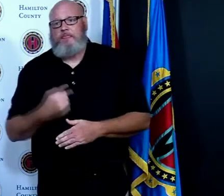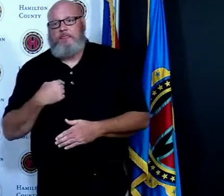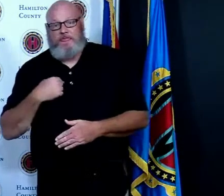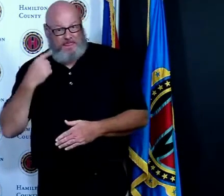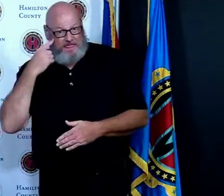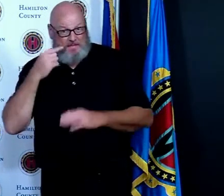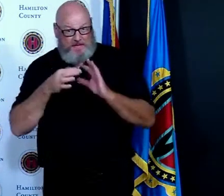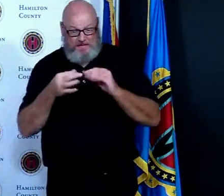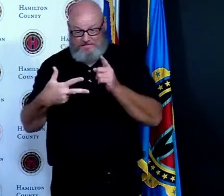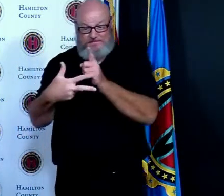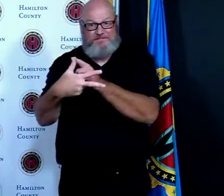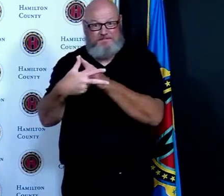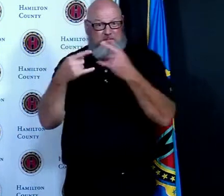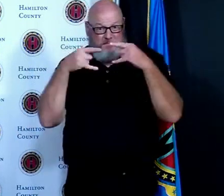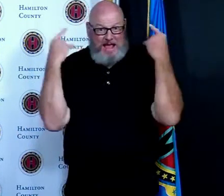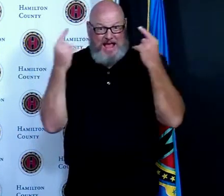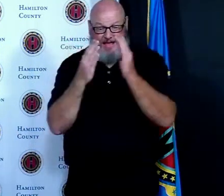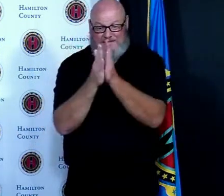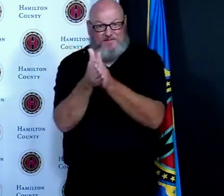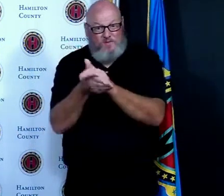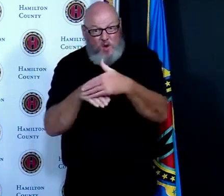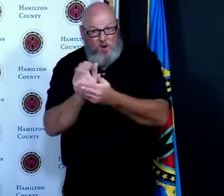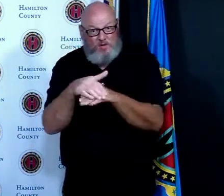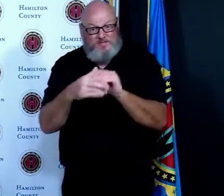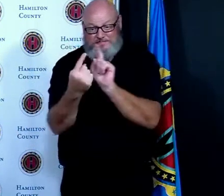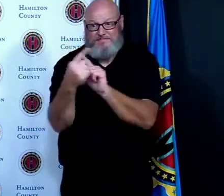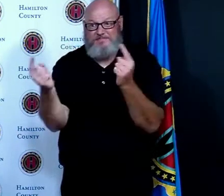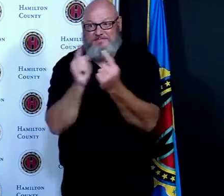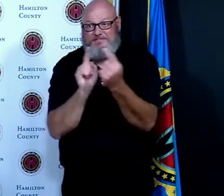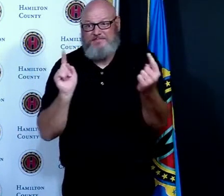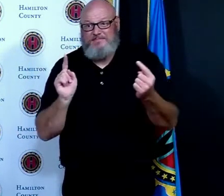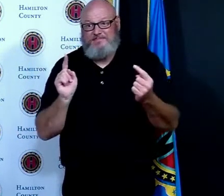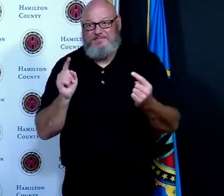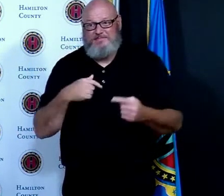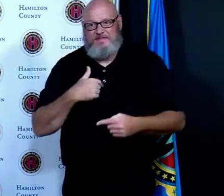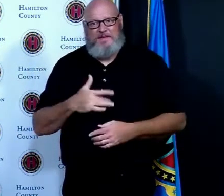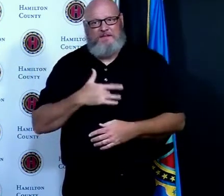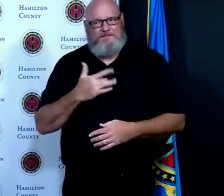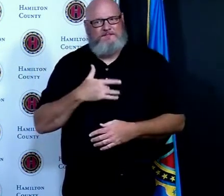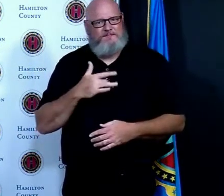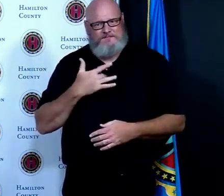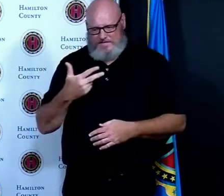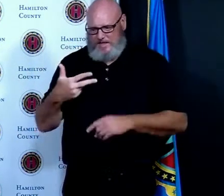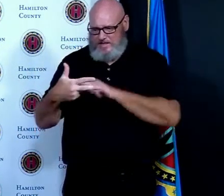hands and safe distancing are having an impact on certain members of this community and people